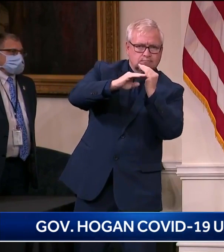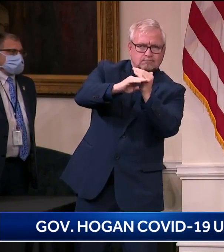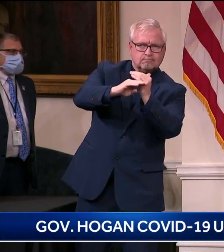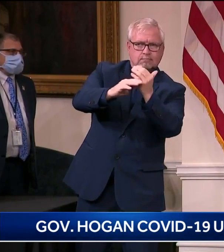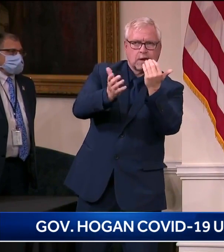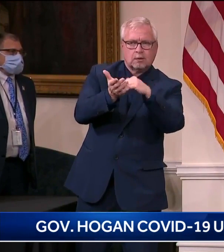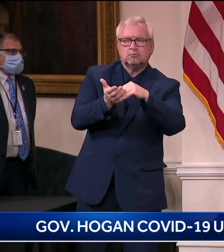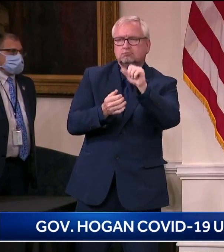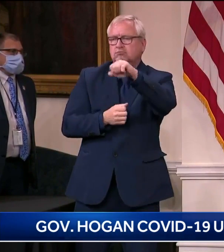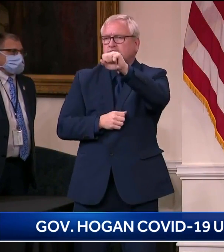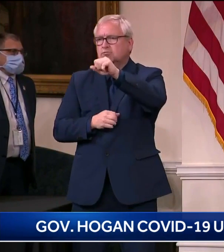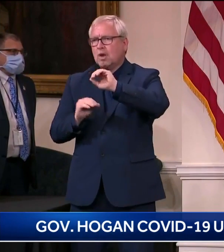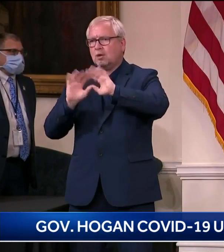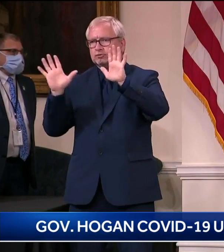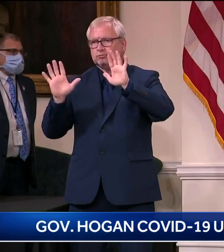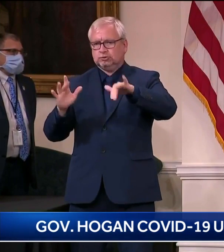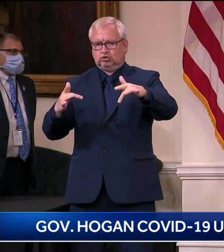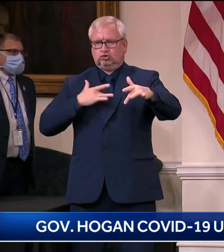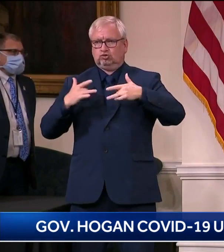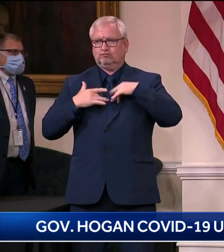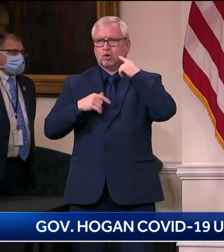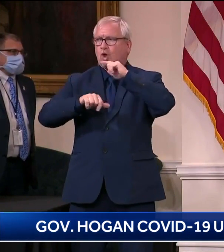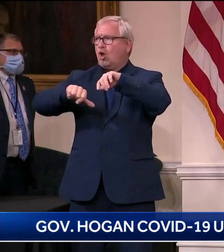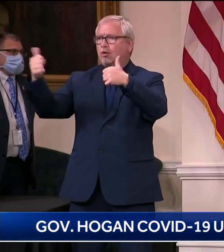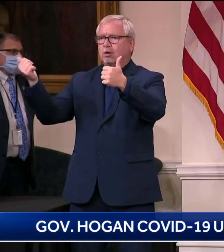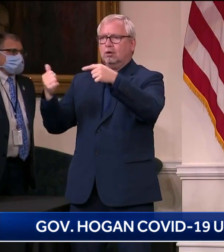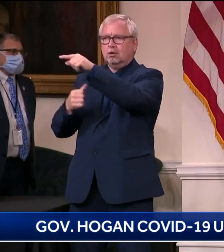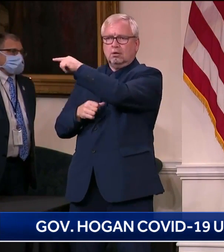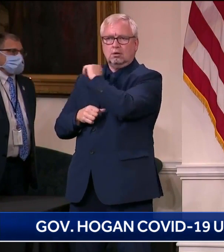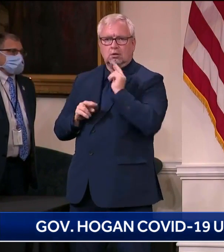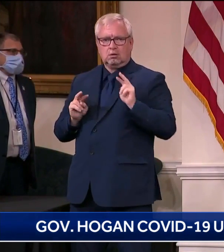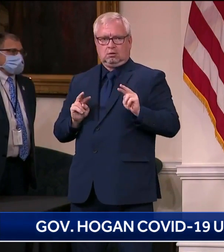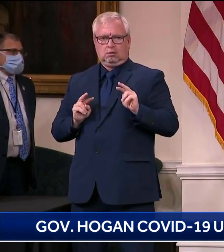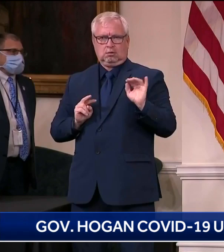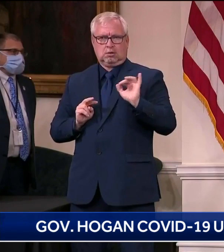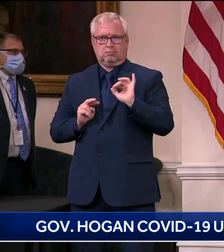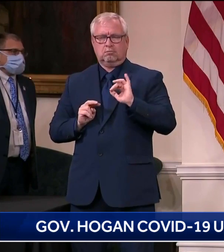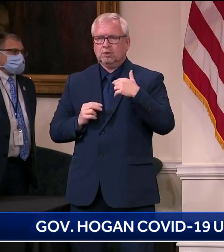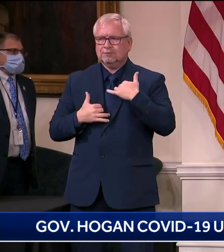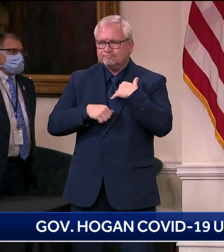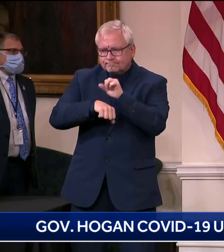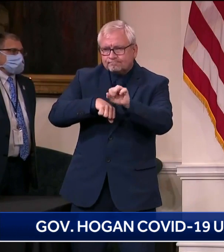THE STATE IS TRYING TO PROVIDE WHATEVER INPUT WE CAN.